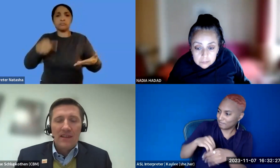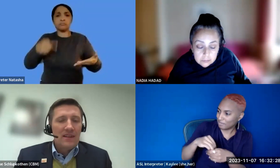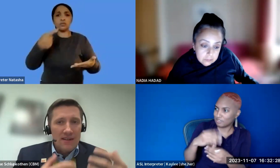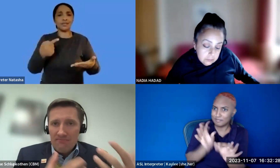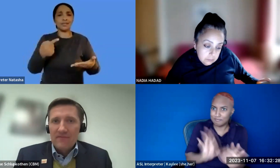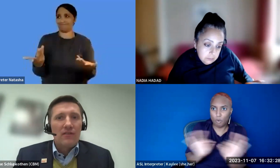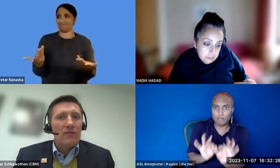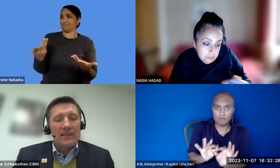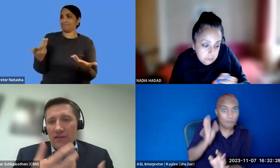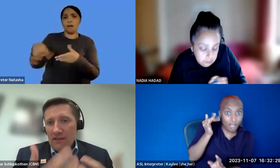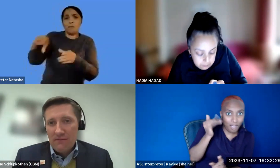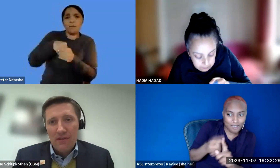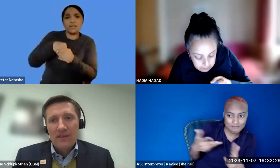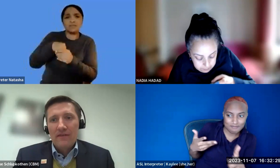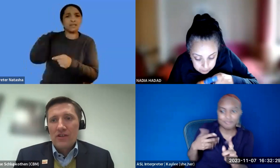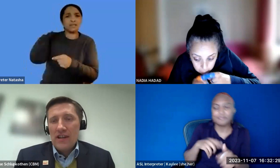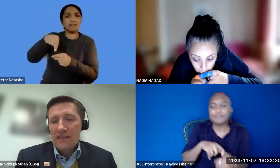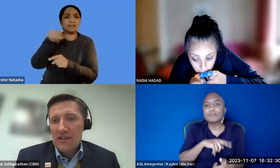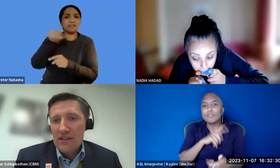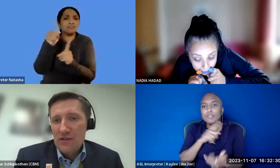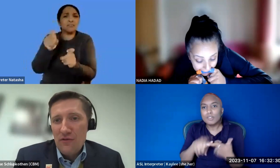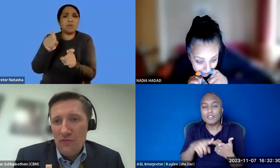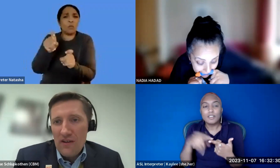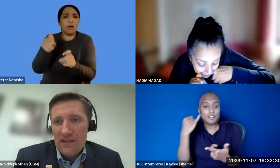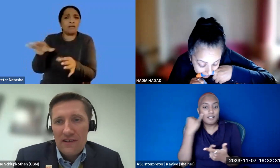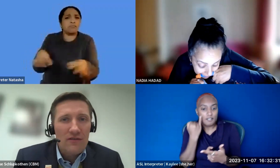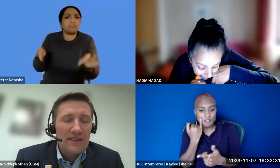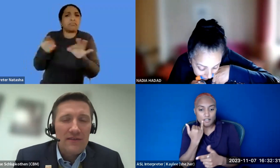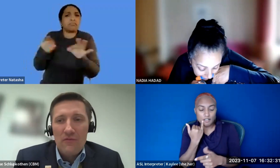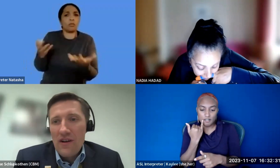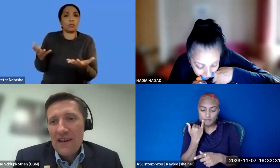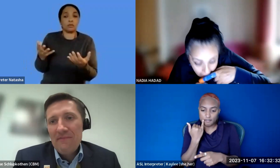so you can respond if you are challenged to the why.